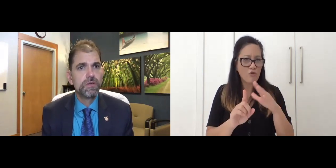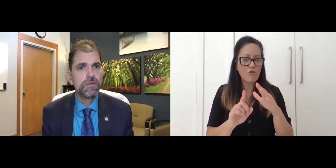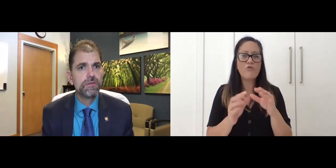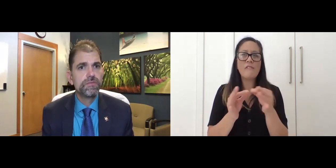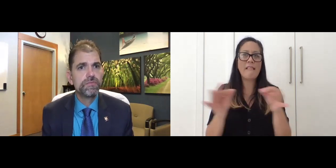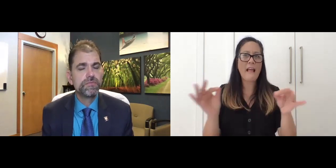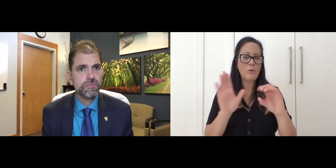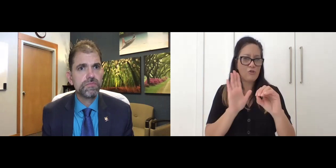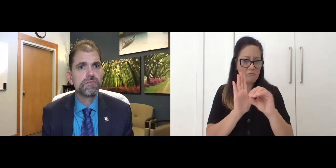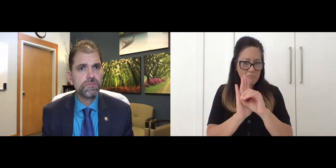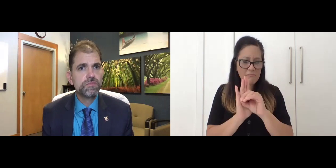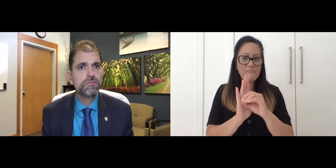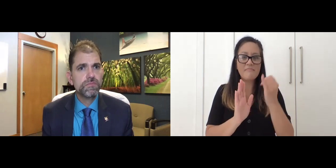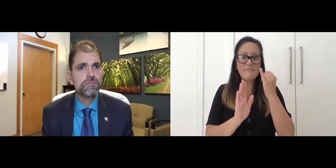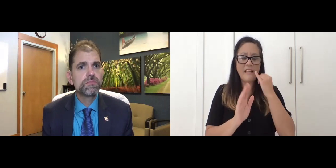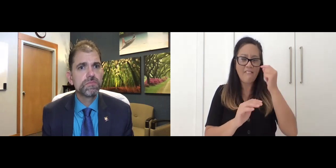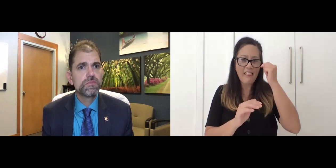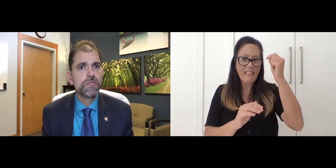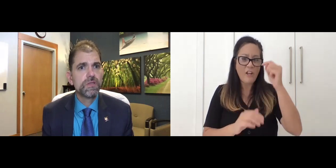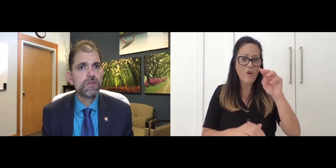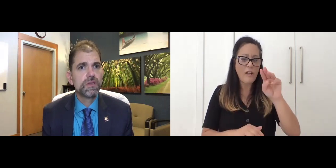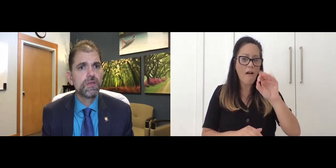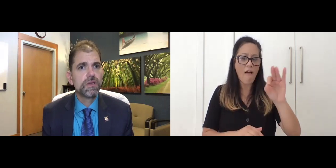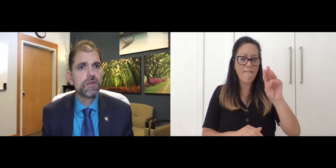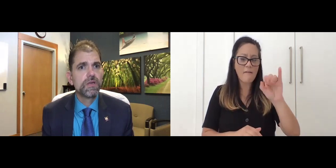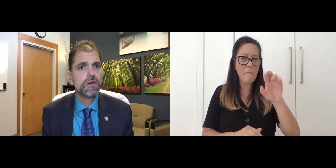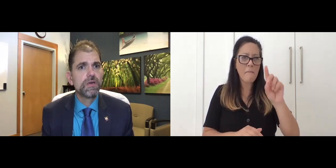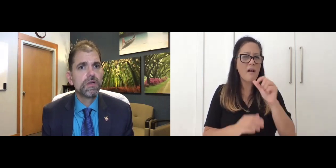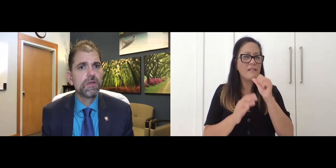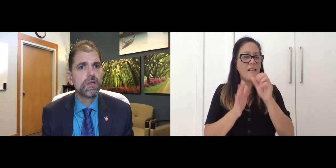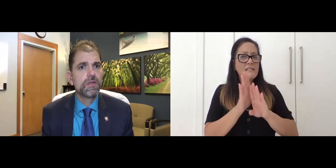language exposure. With language deprivation, there is a